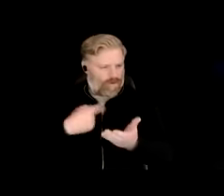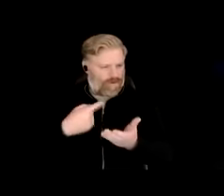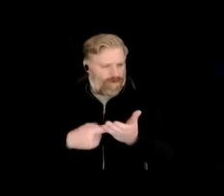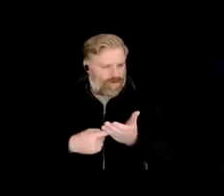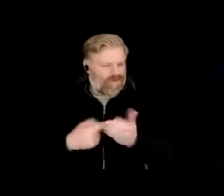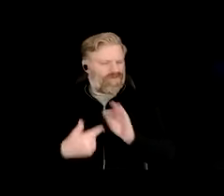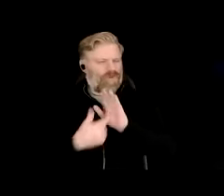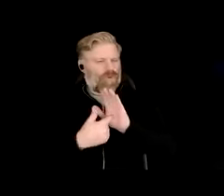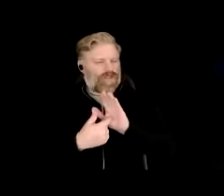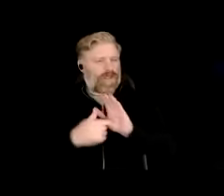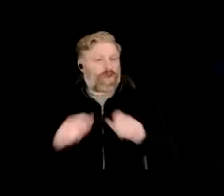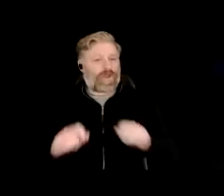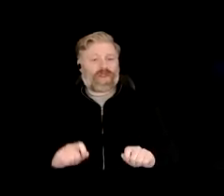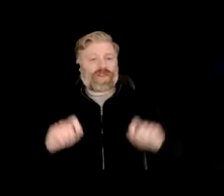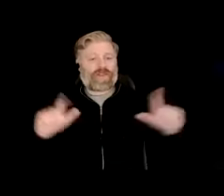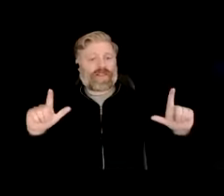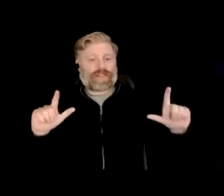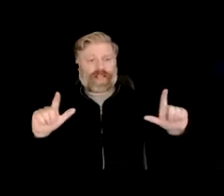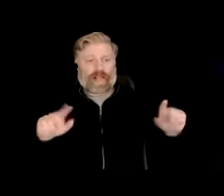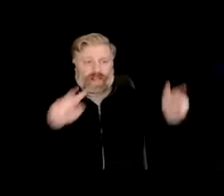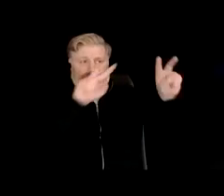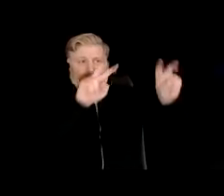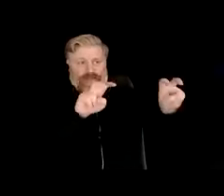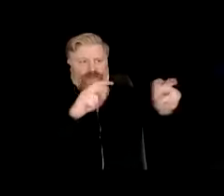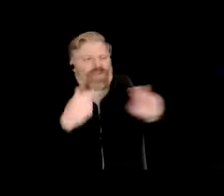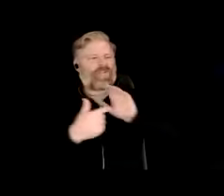on the virtual meeting on the slide, can you explain what you meant when you said